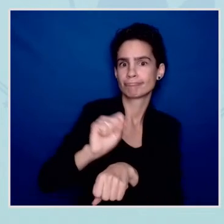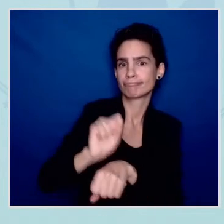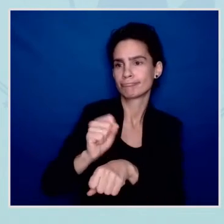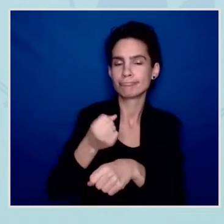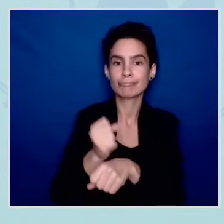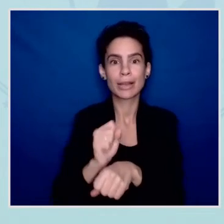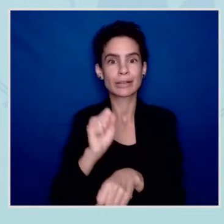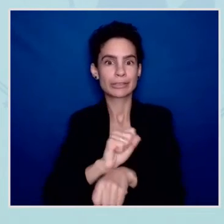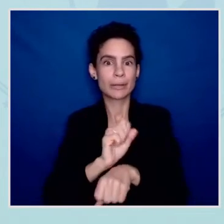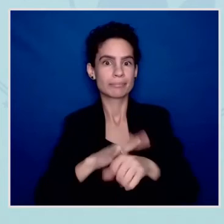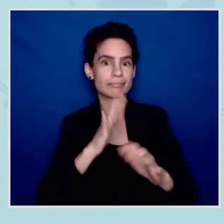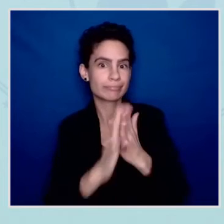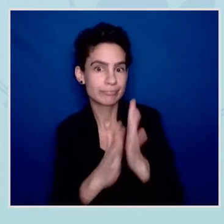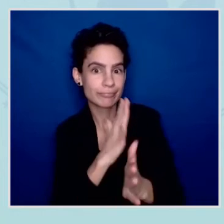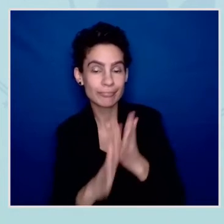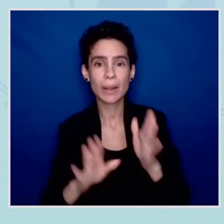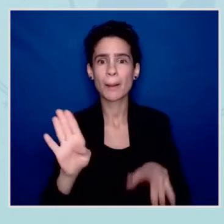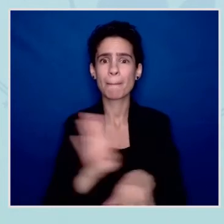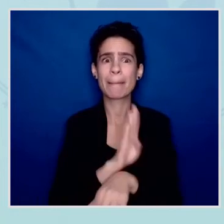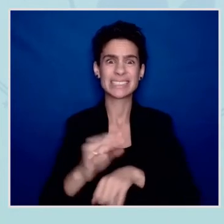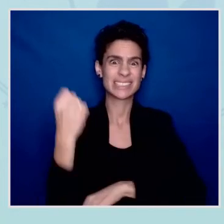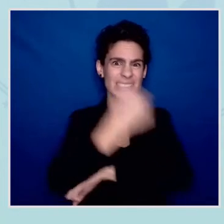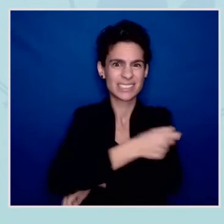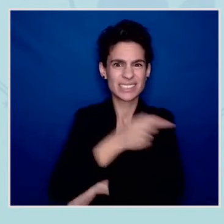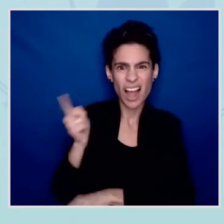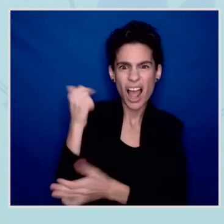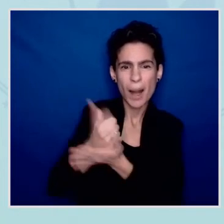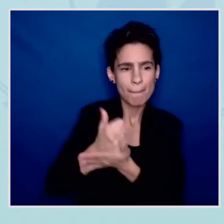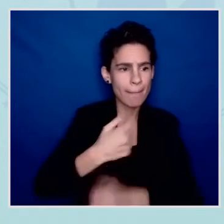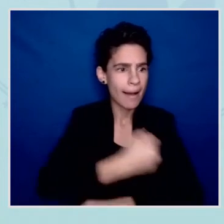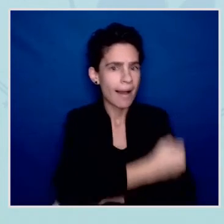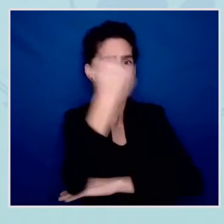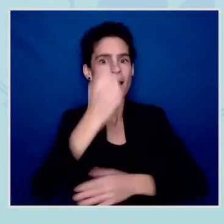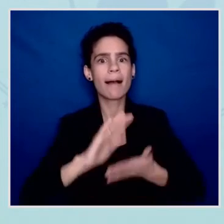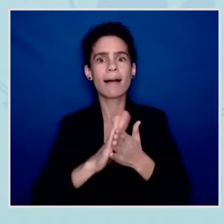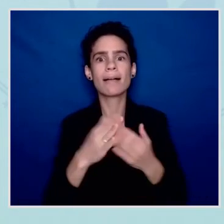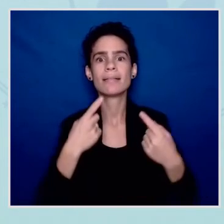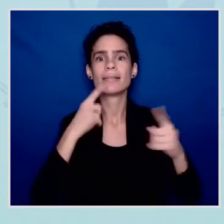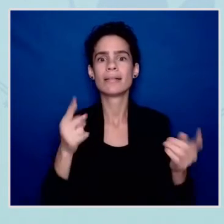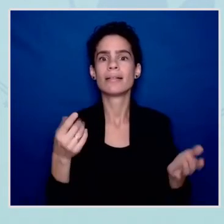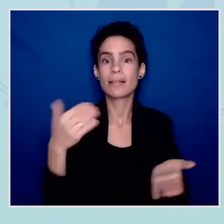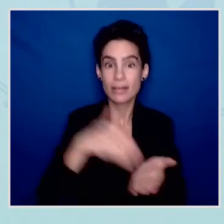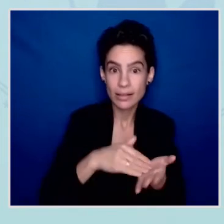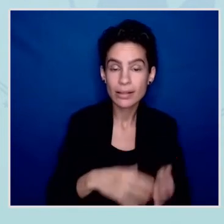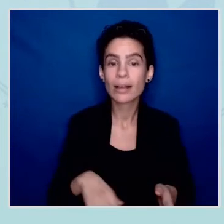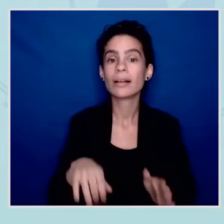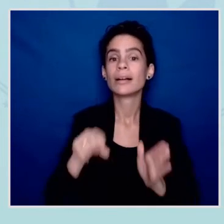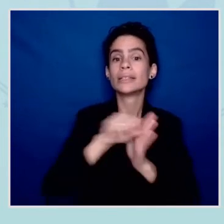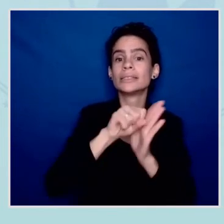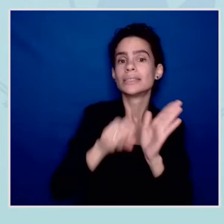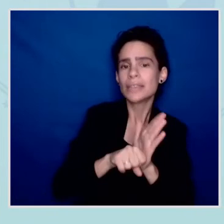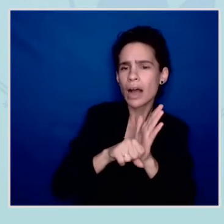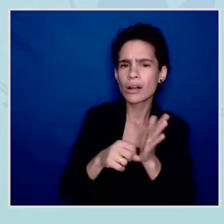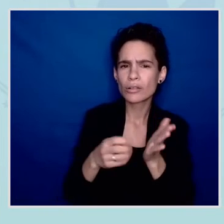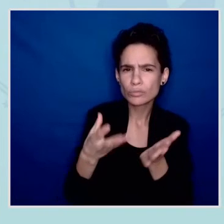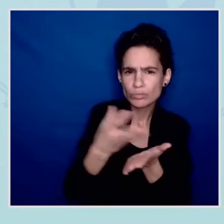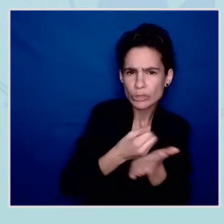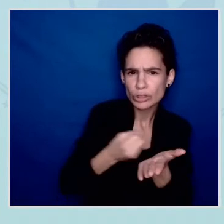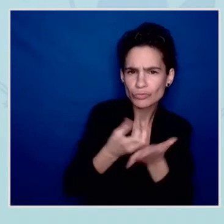ALWAYS REMEMBERED WHERE SHE